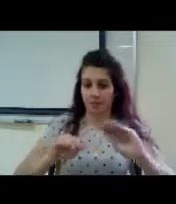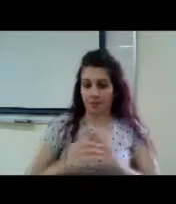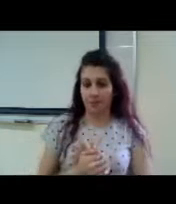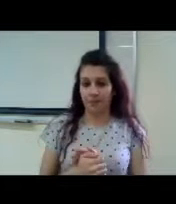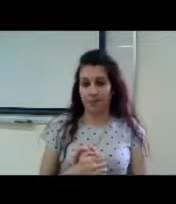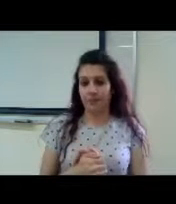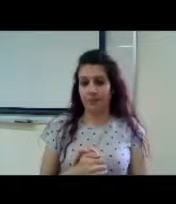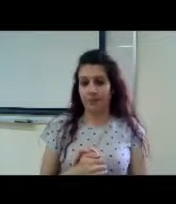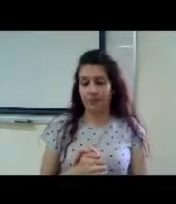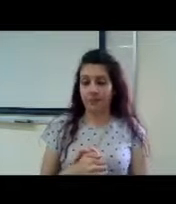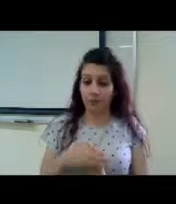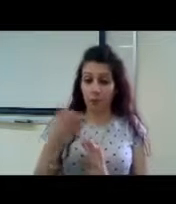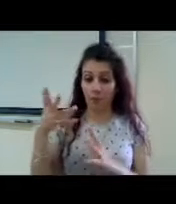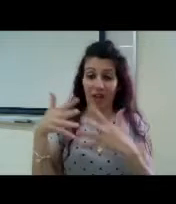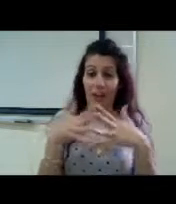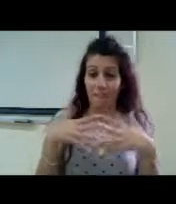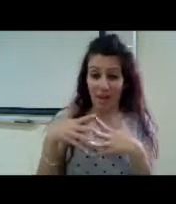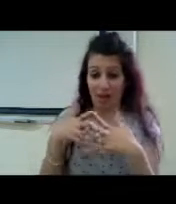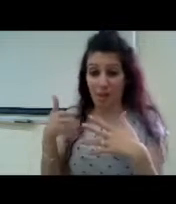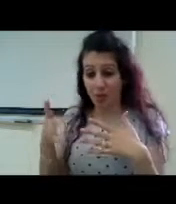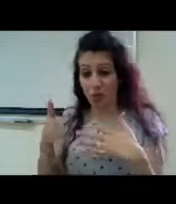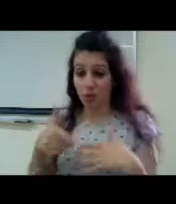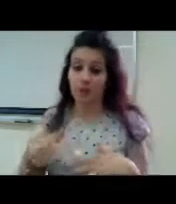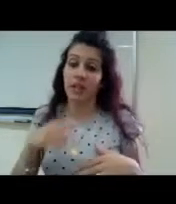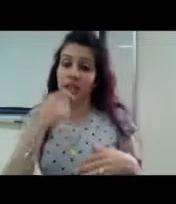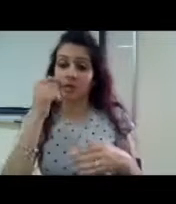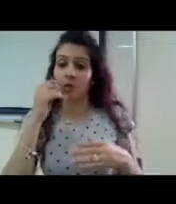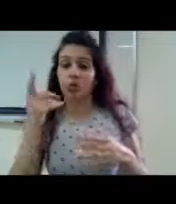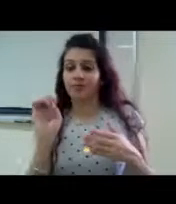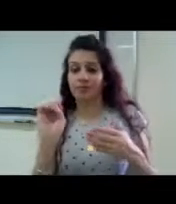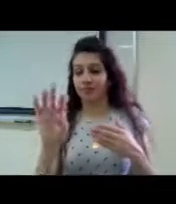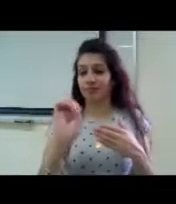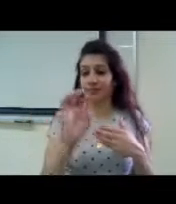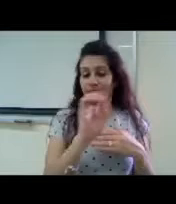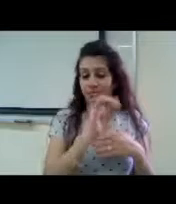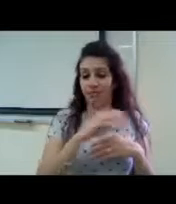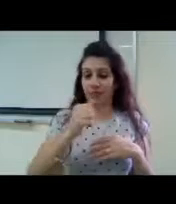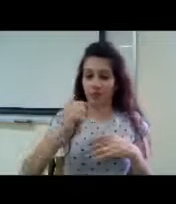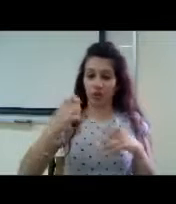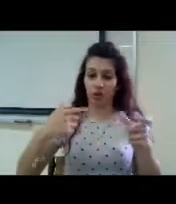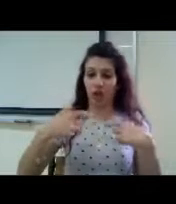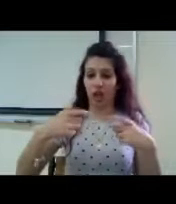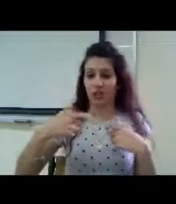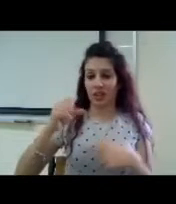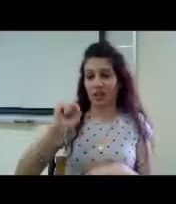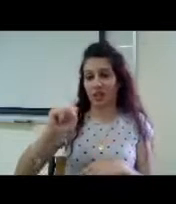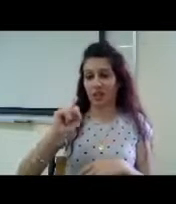as well as our response so thank you so much that was a very high-level overview